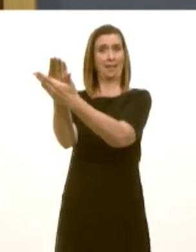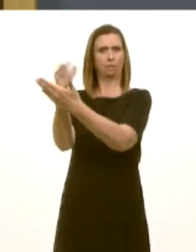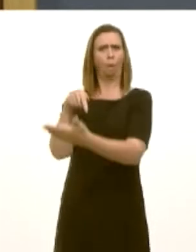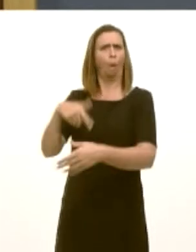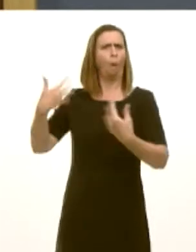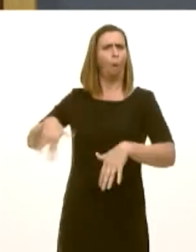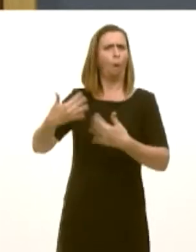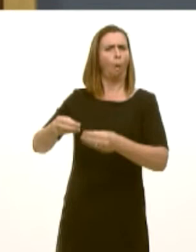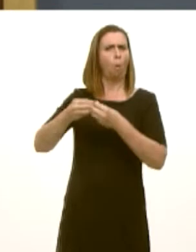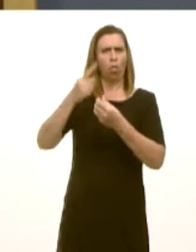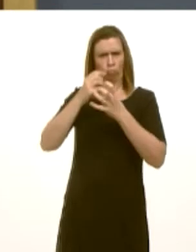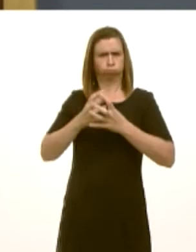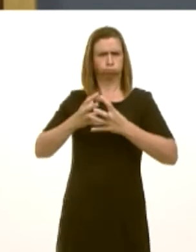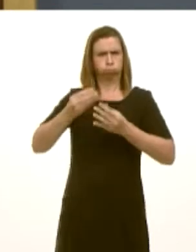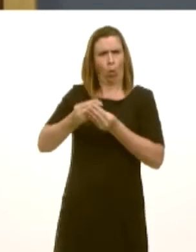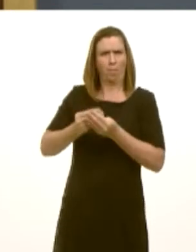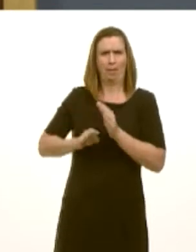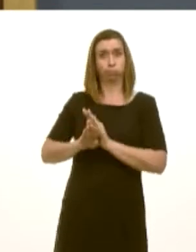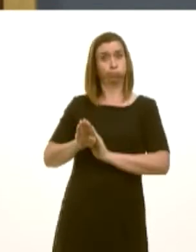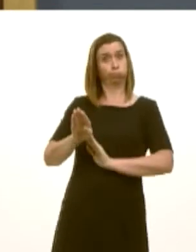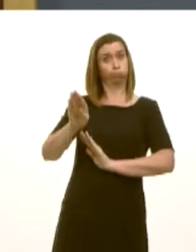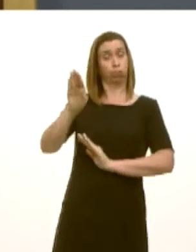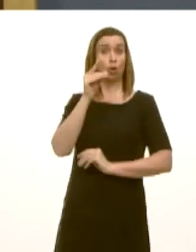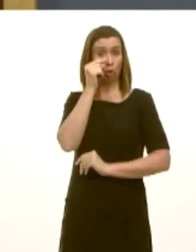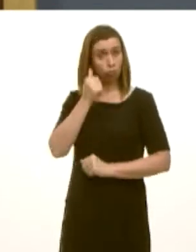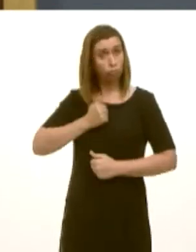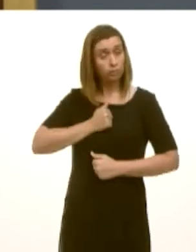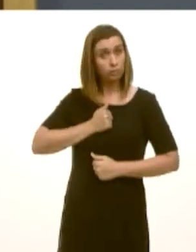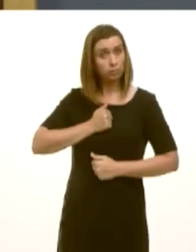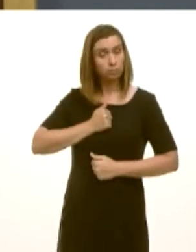of building the south-east Wales economy, and could you explain what part Welsh Government